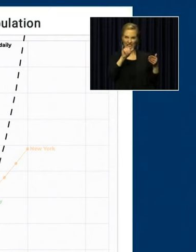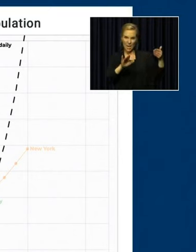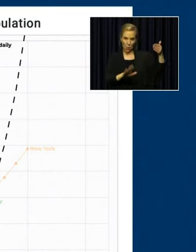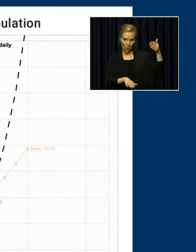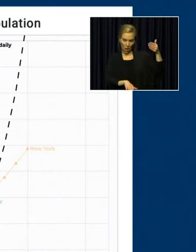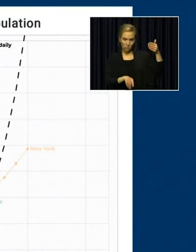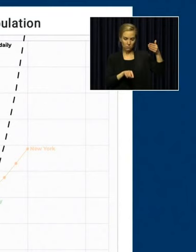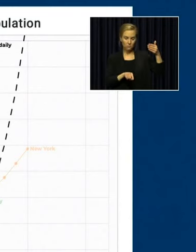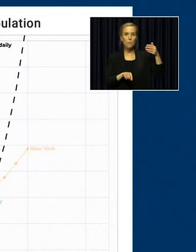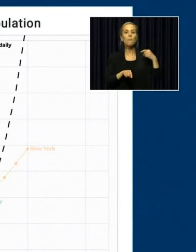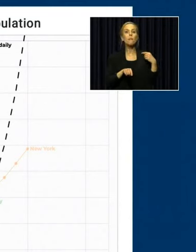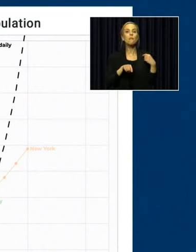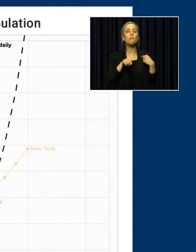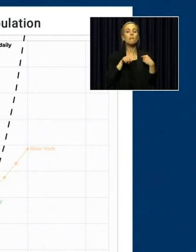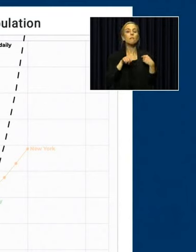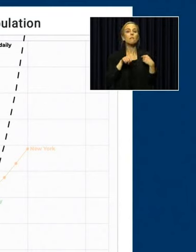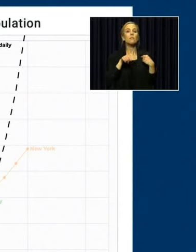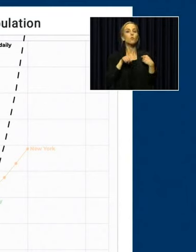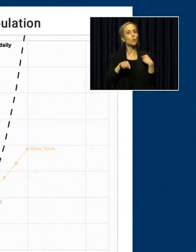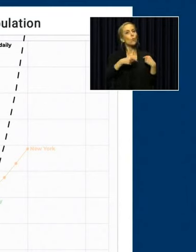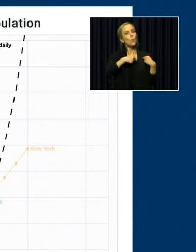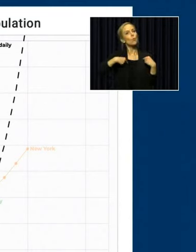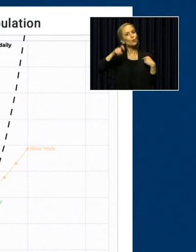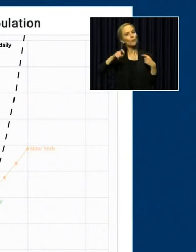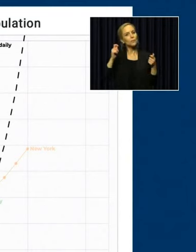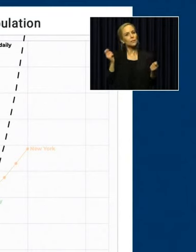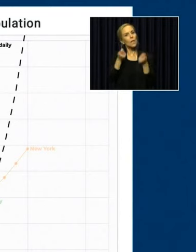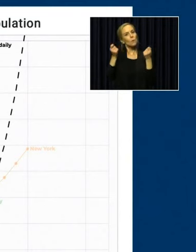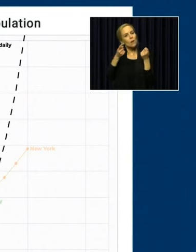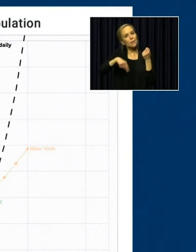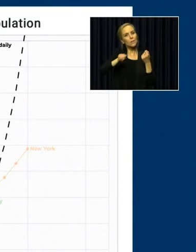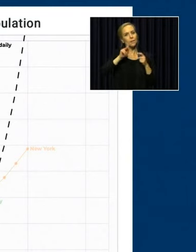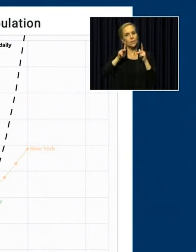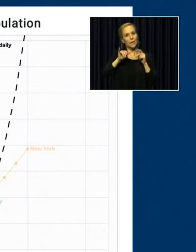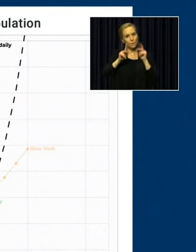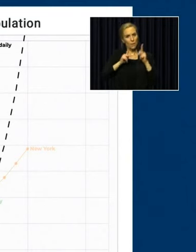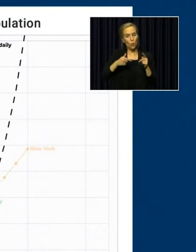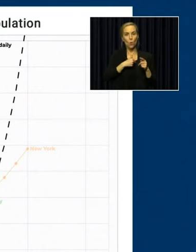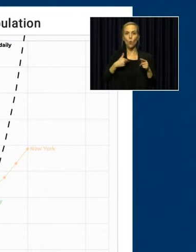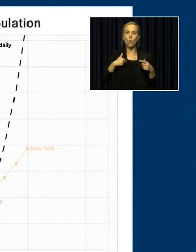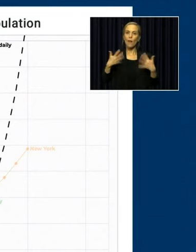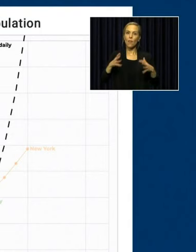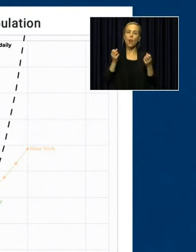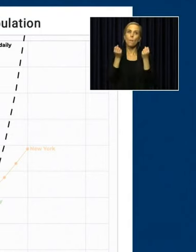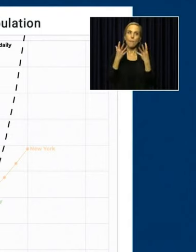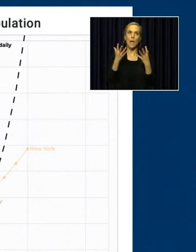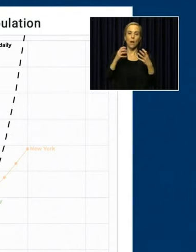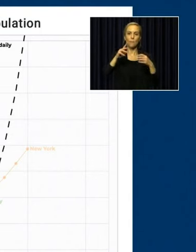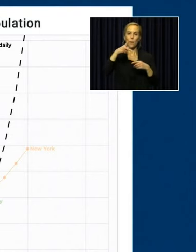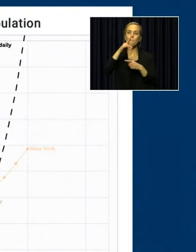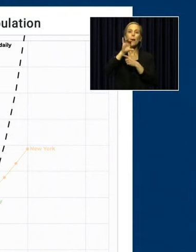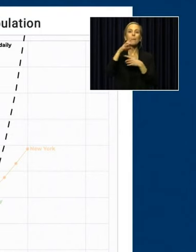SPREAD OF DISEASE FROM SOMEONE WHO IS INFECTED, BUT I WILL TELL YOU I THINK OVERALL THEY'RE A DISTRACTION. THE MOST IMPORTANT THING IS YOU